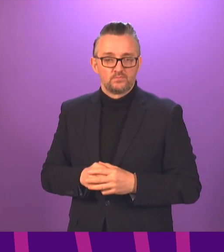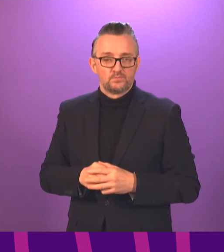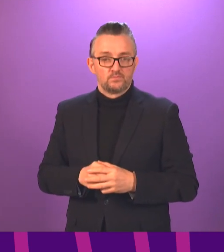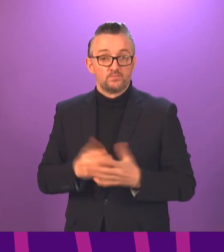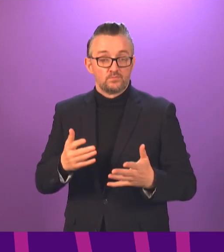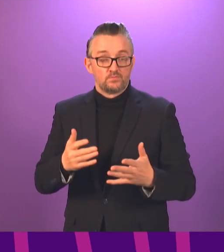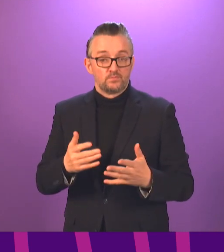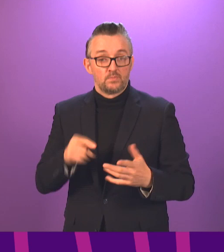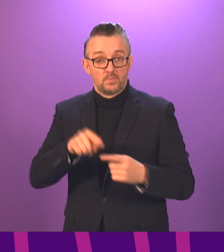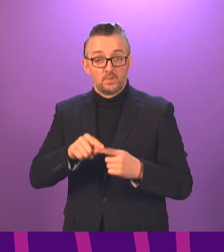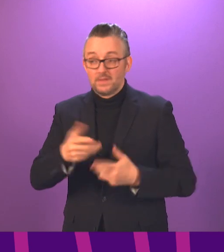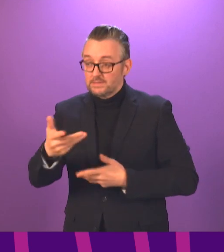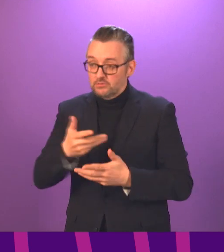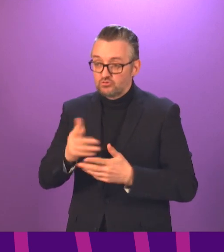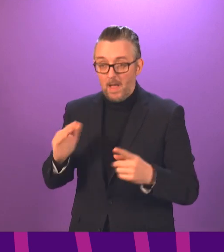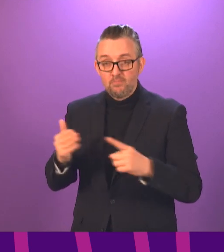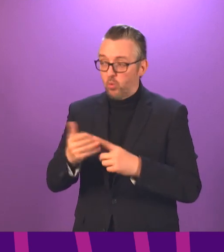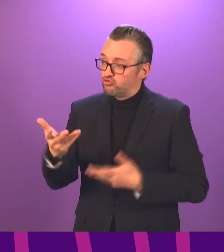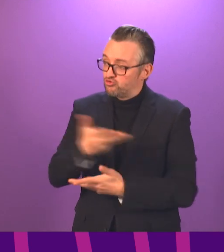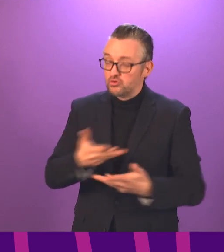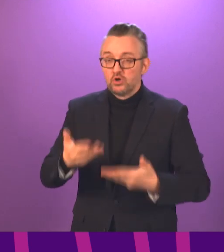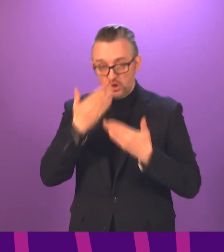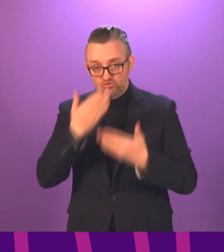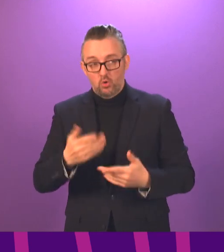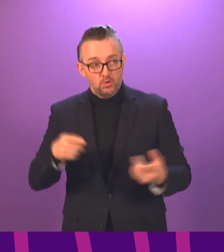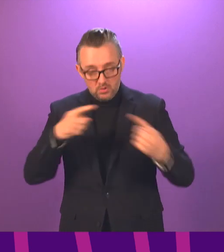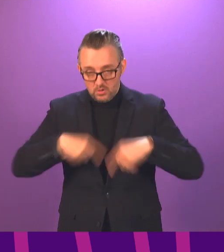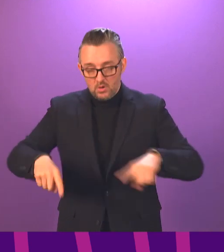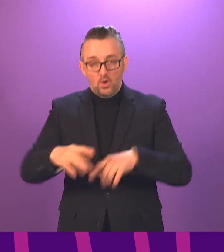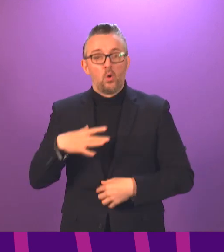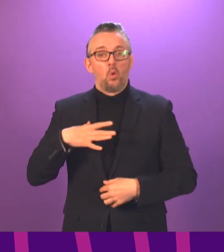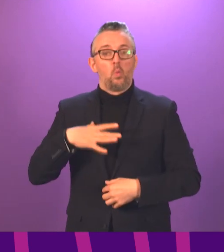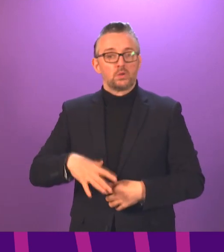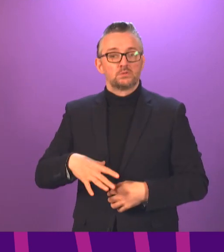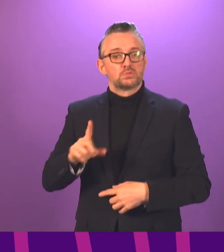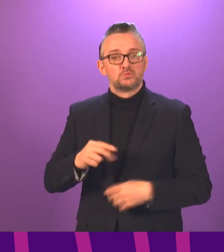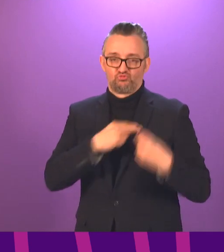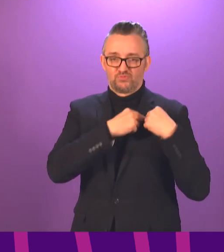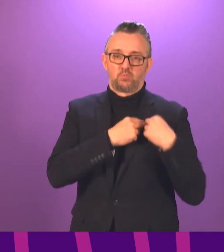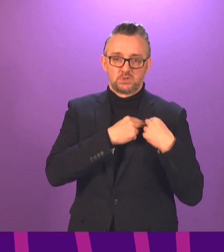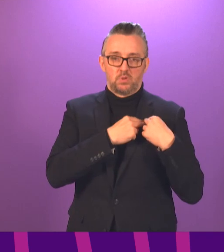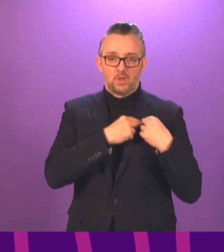The approach to those discussions has demonstrated a collective willingness to be responsible in our approach to campaigning,